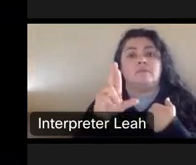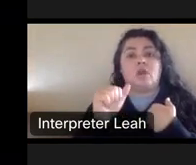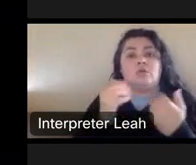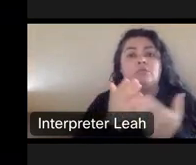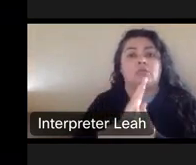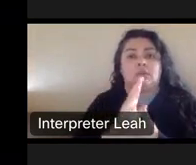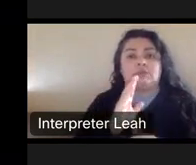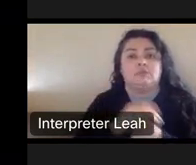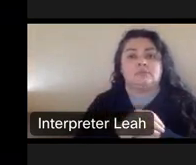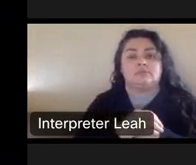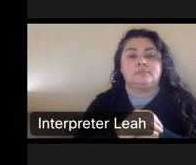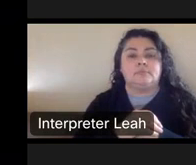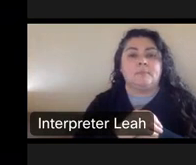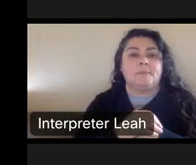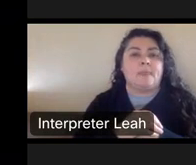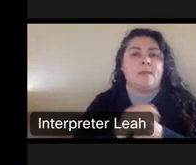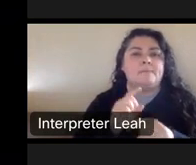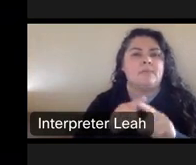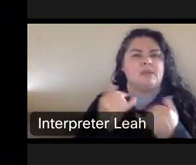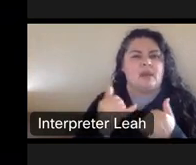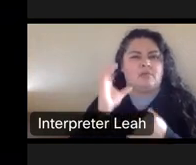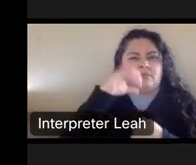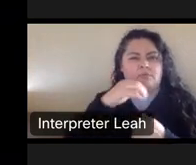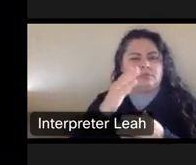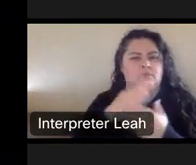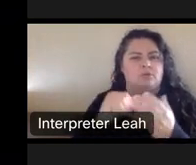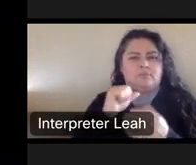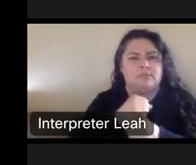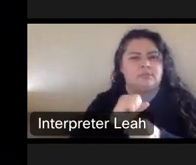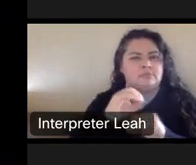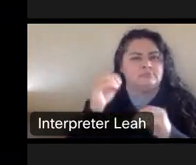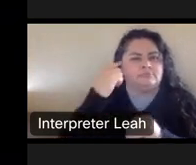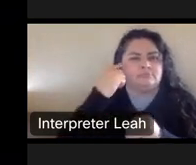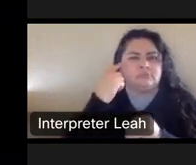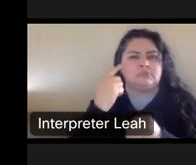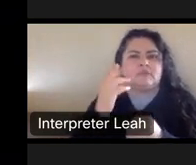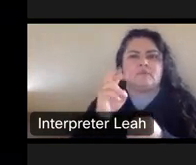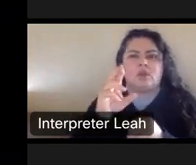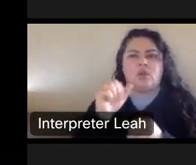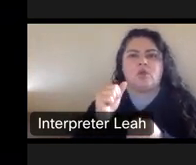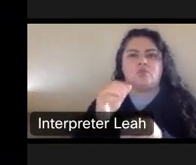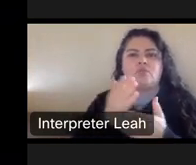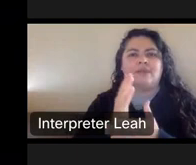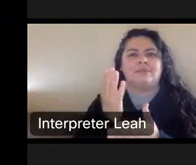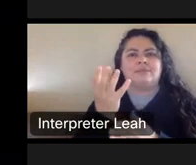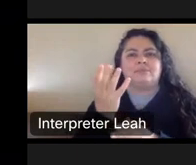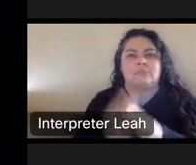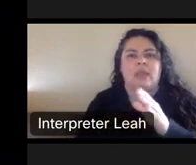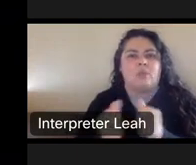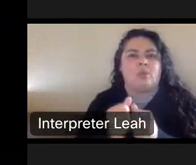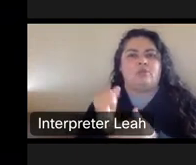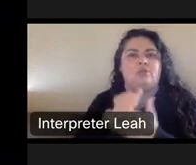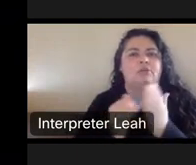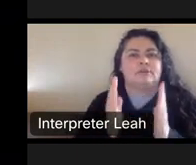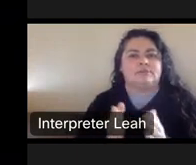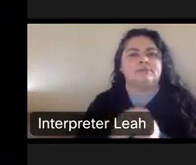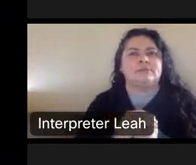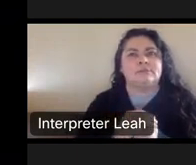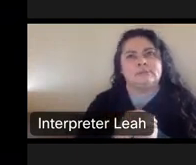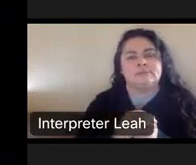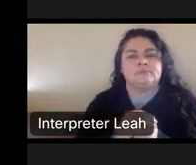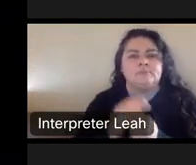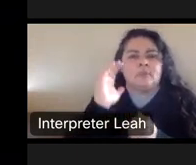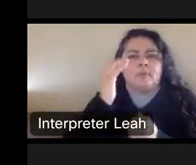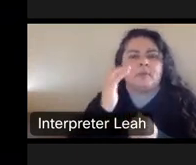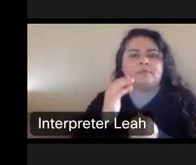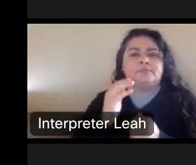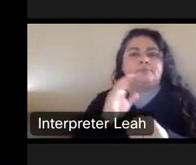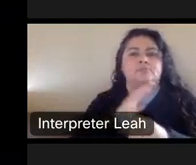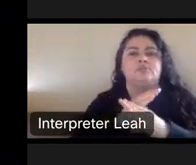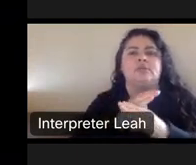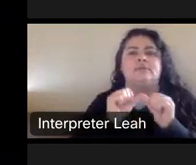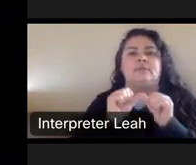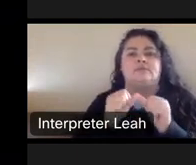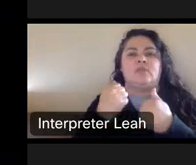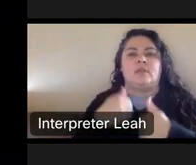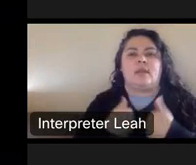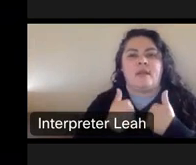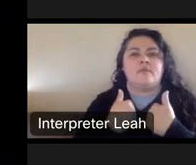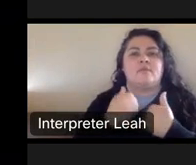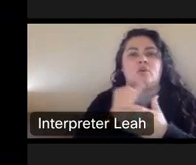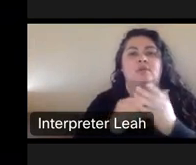And then this is the part that makes no sense, because remember var rights die with the artist. Well, for this unique exception, um, apparently, the protection lasts for the life of the artist +70 years. Now.